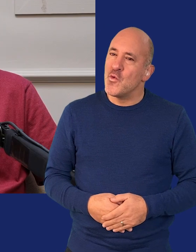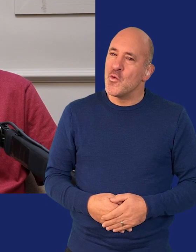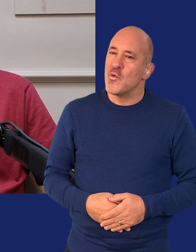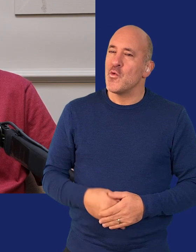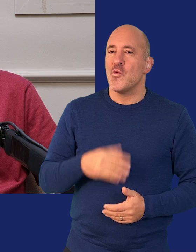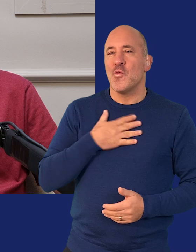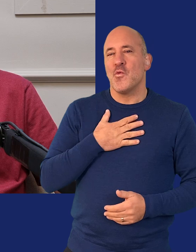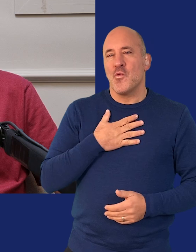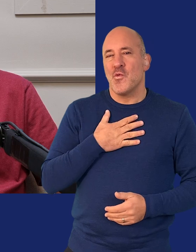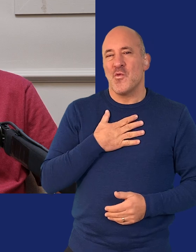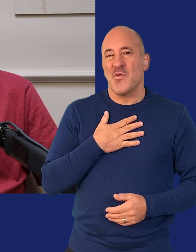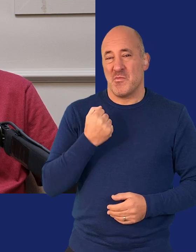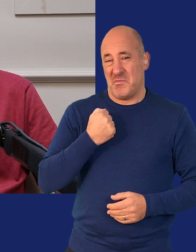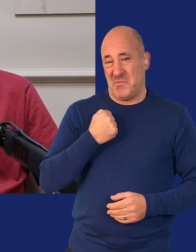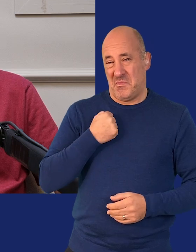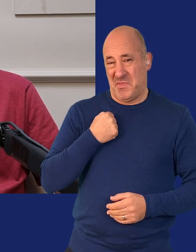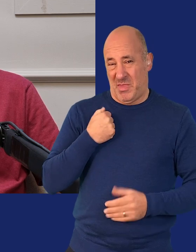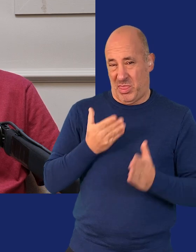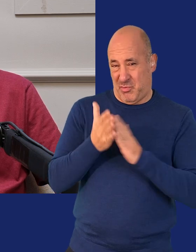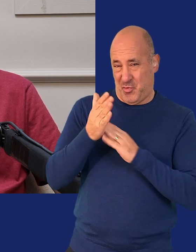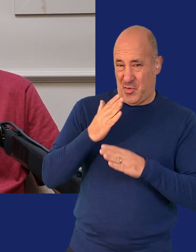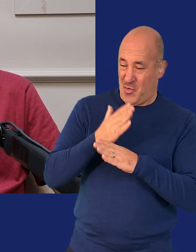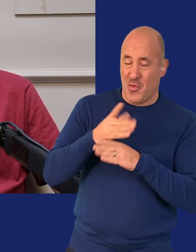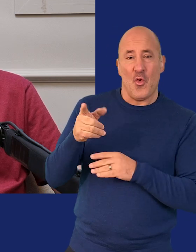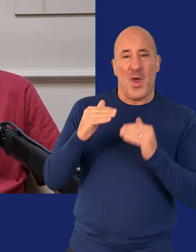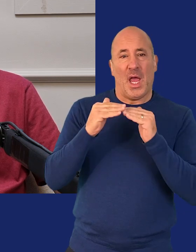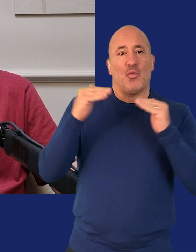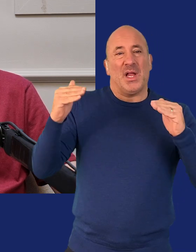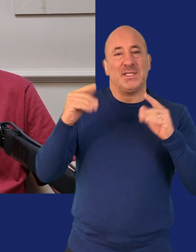So, um, I would probably say from my experience on working with Equality,